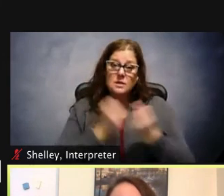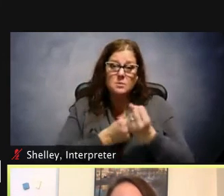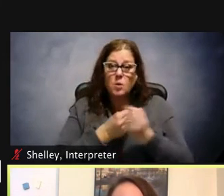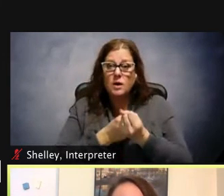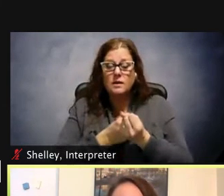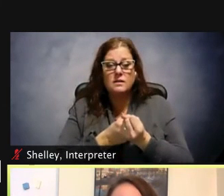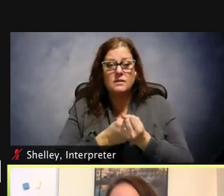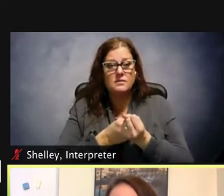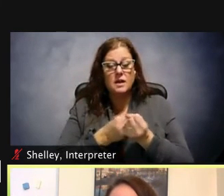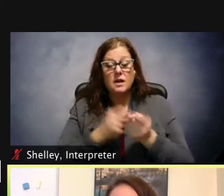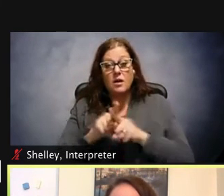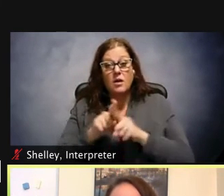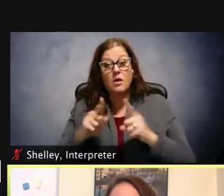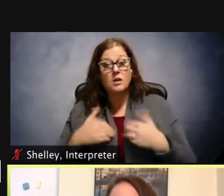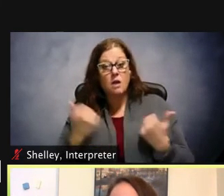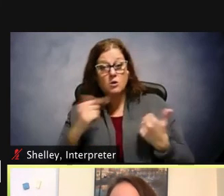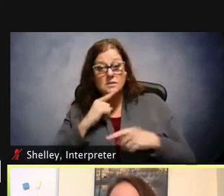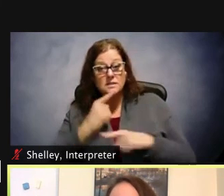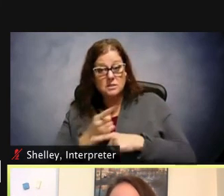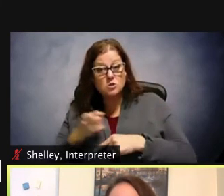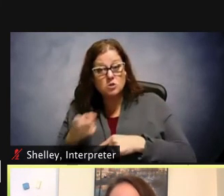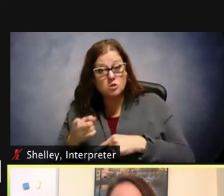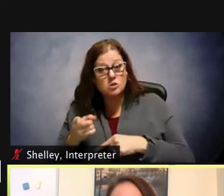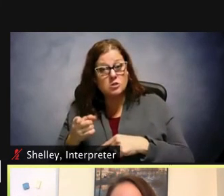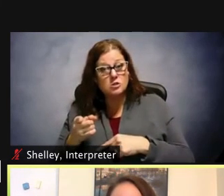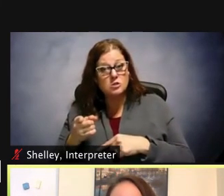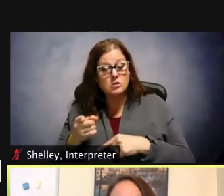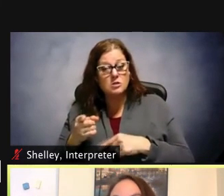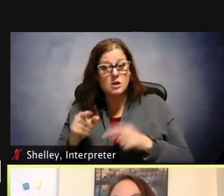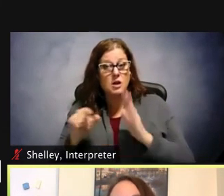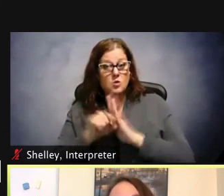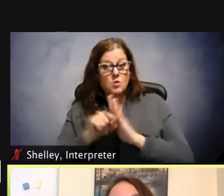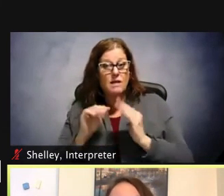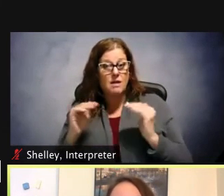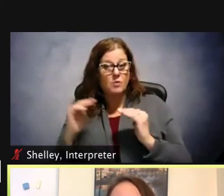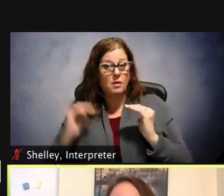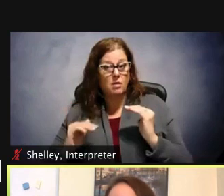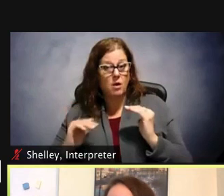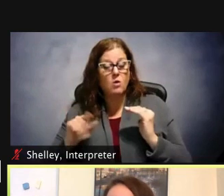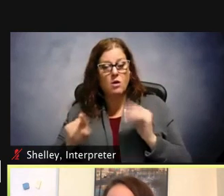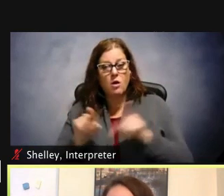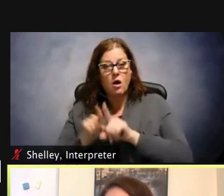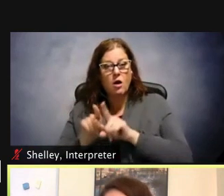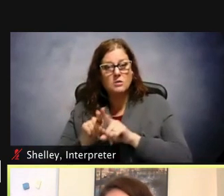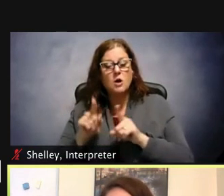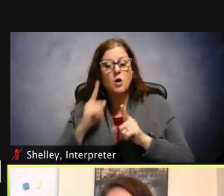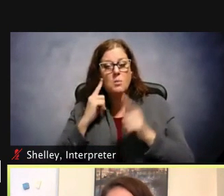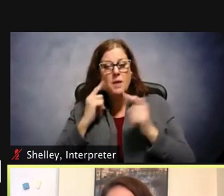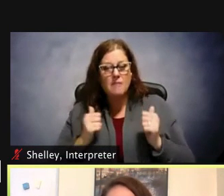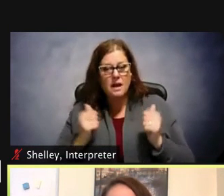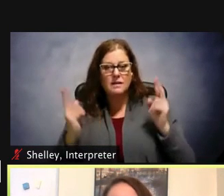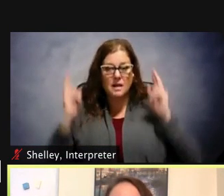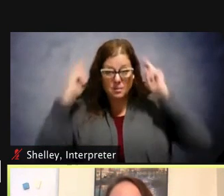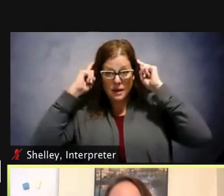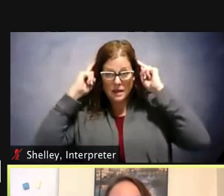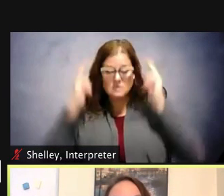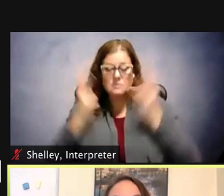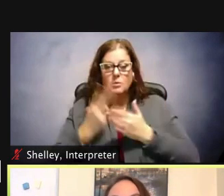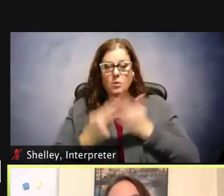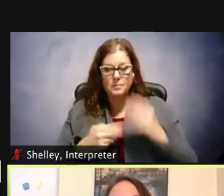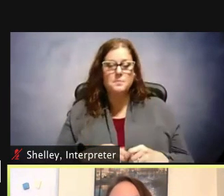also has a younger sister just a grade level below him and she's also bilaterally implanted. But he